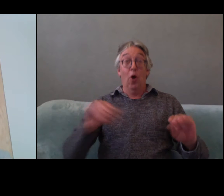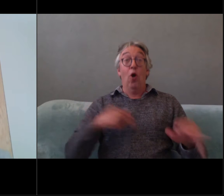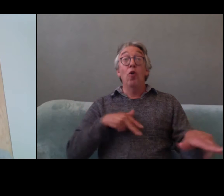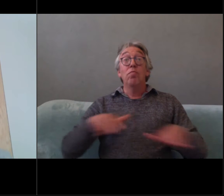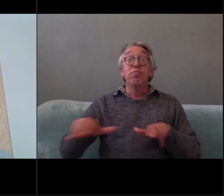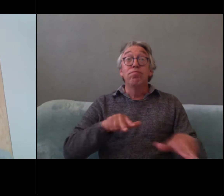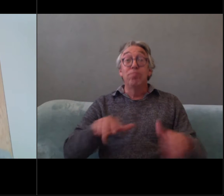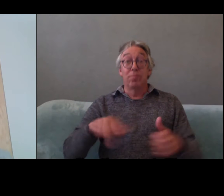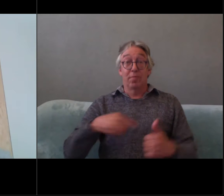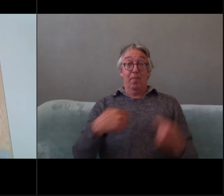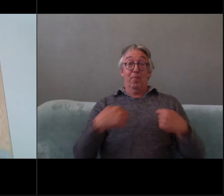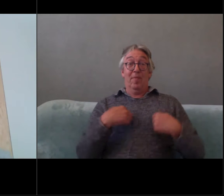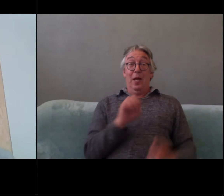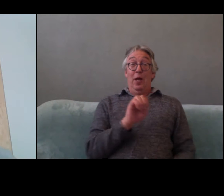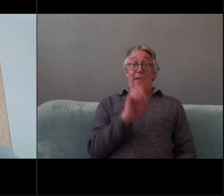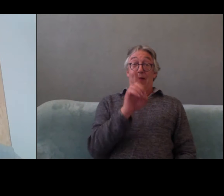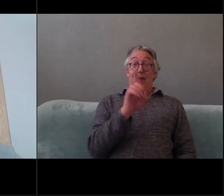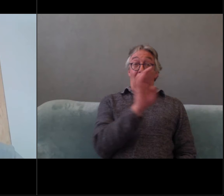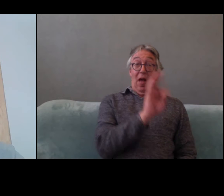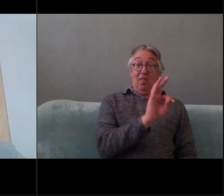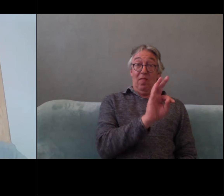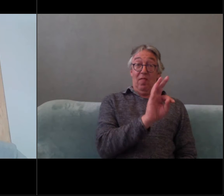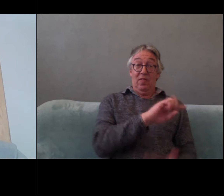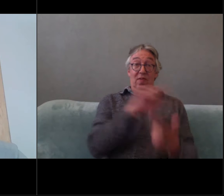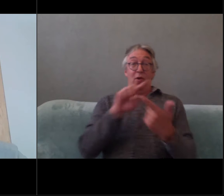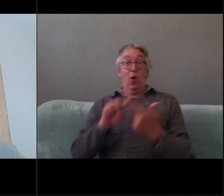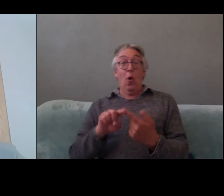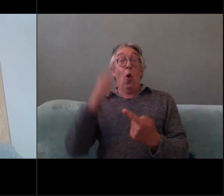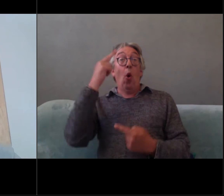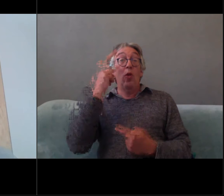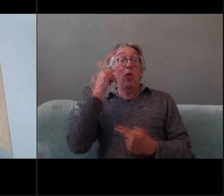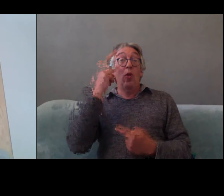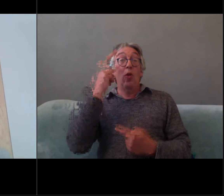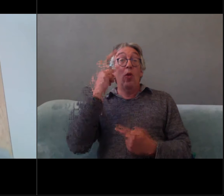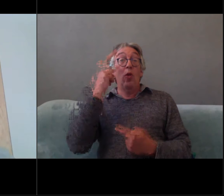and the ONCE Social Group. I hope that everybody is well.